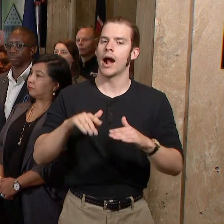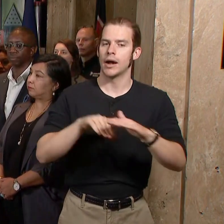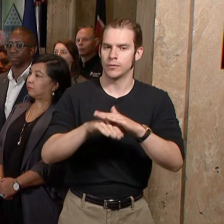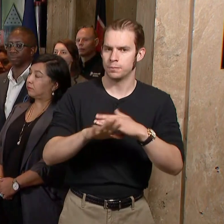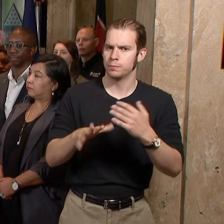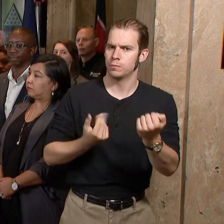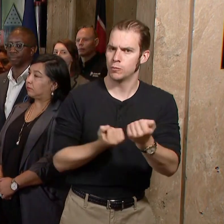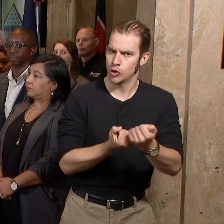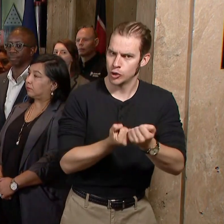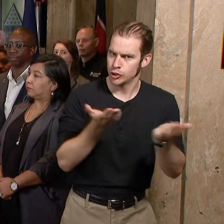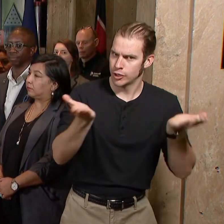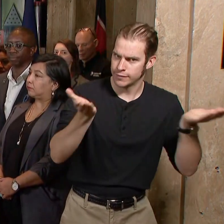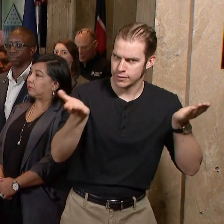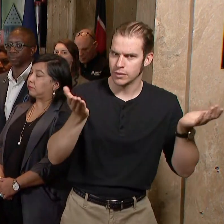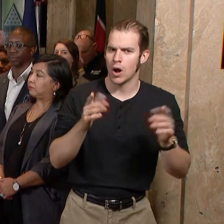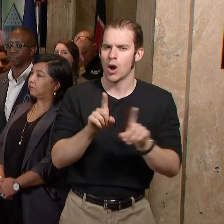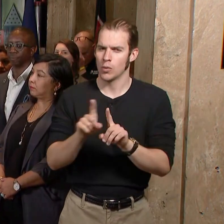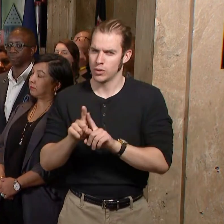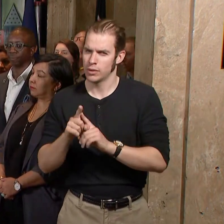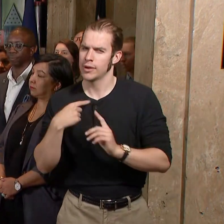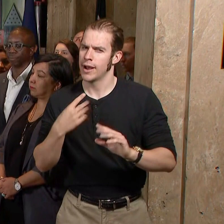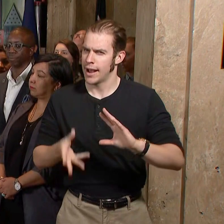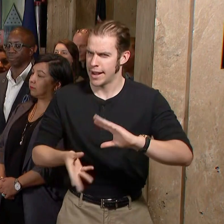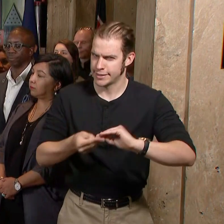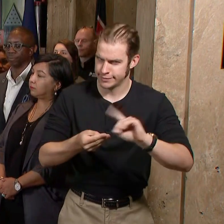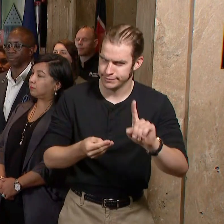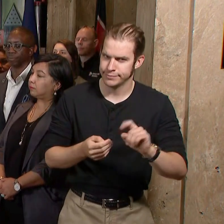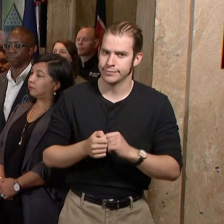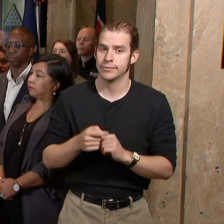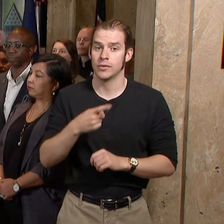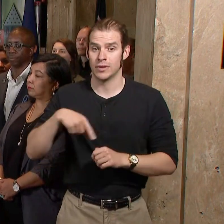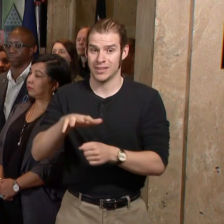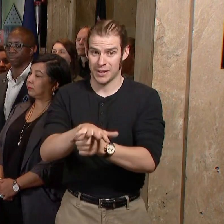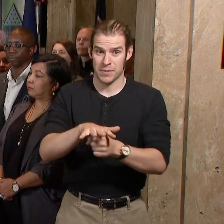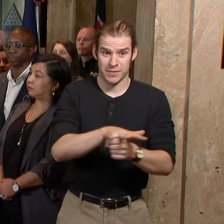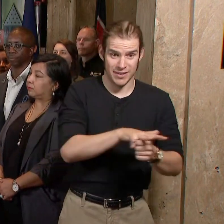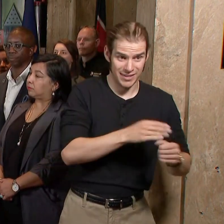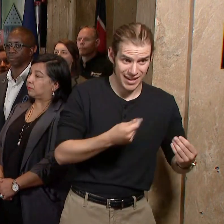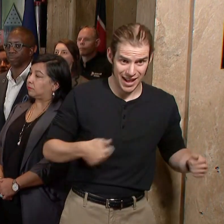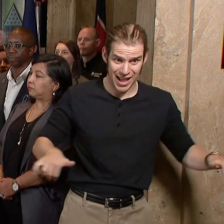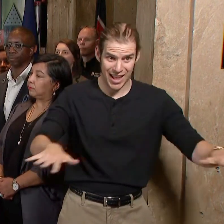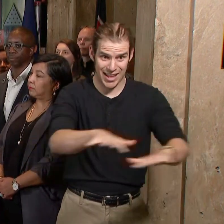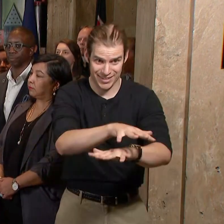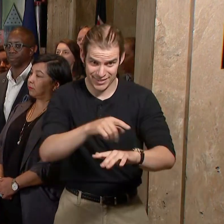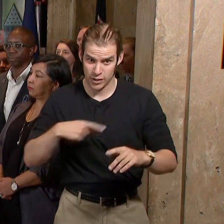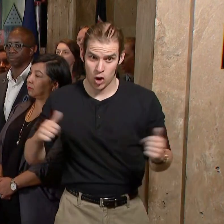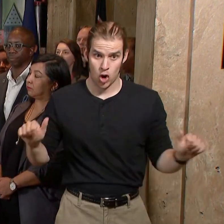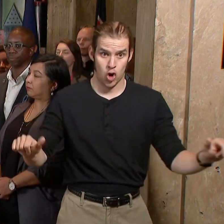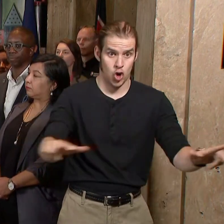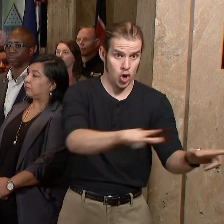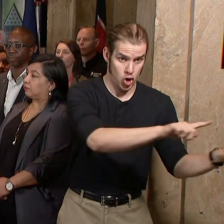I'll also add that these sites, all of them as we structure whether scattered site housings whether they are.